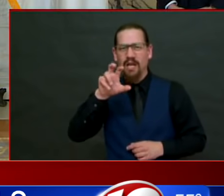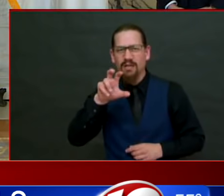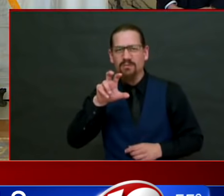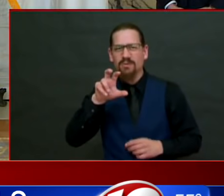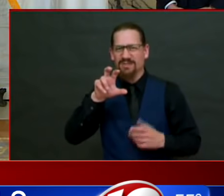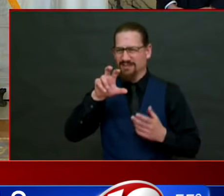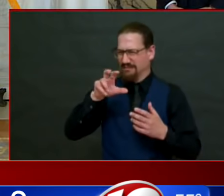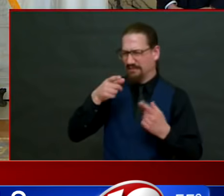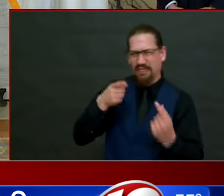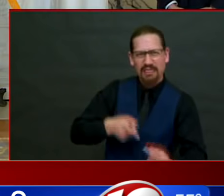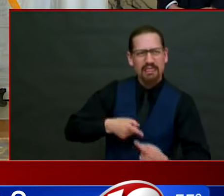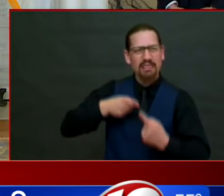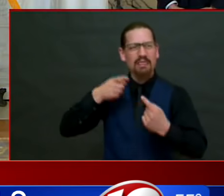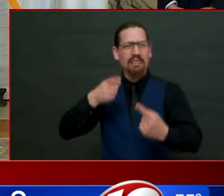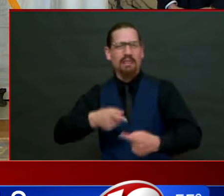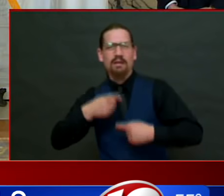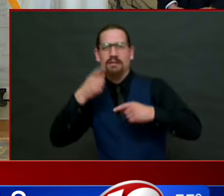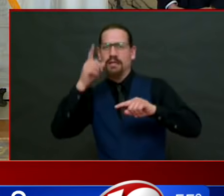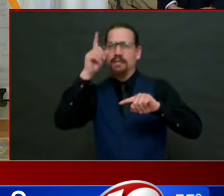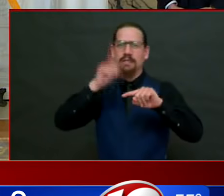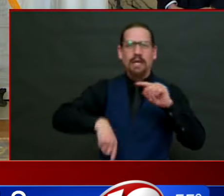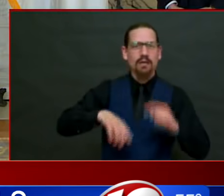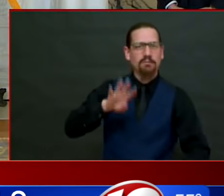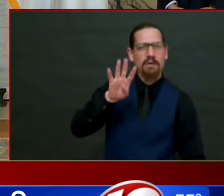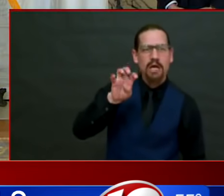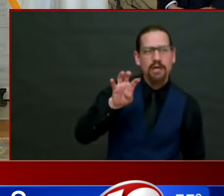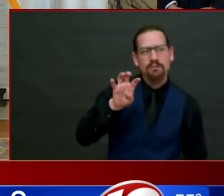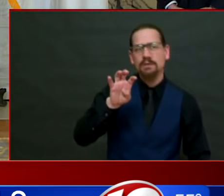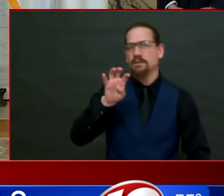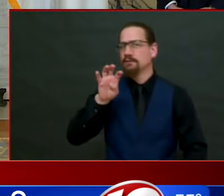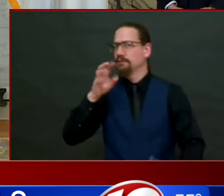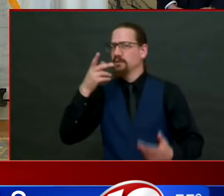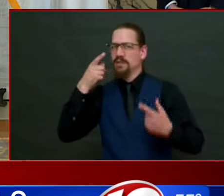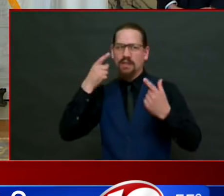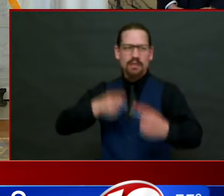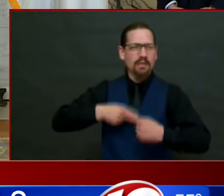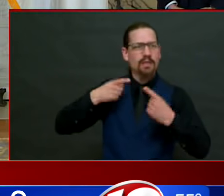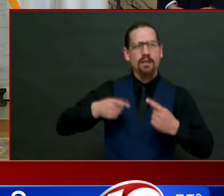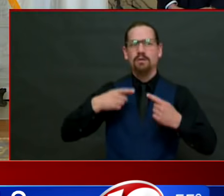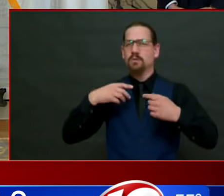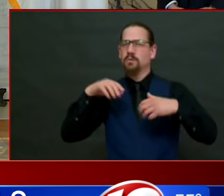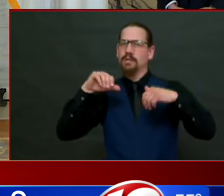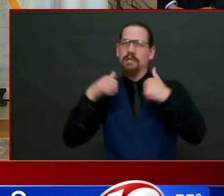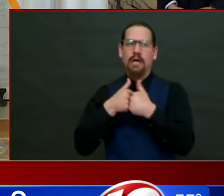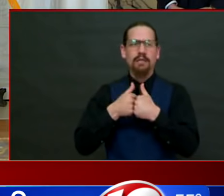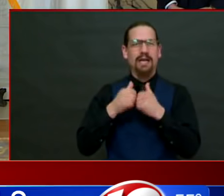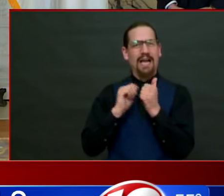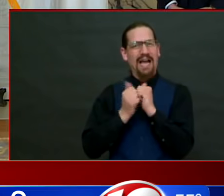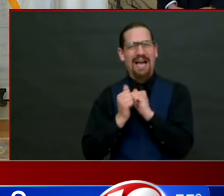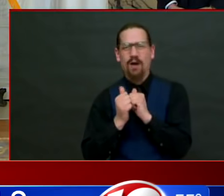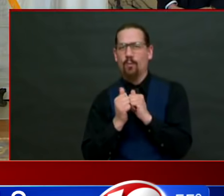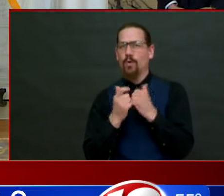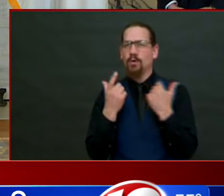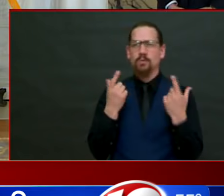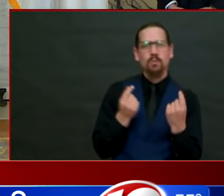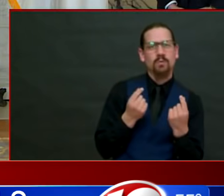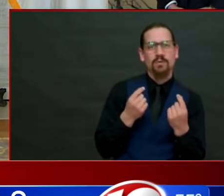THERE WAS A TIME A FEW WEEKS AGO WHERE IT FELT LIKE GETTING TO 300 TODAY -- I STOOD HERE AND SAID WE ARE GOING TO GET TO 400